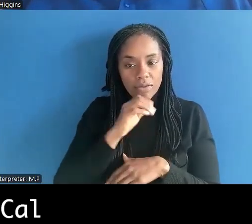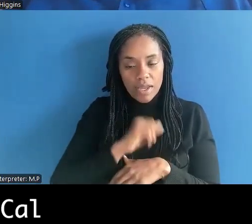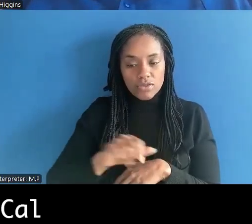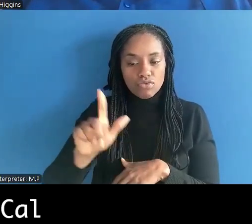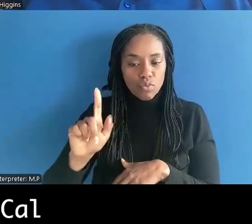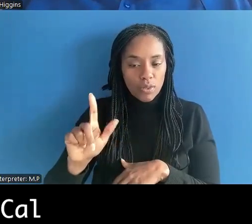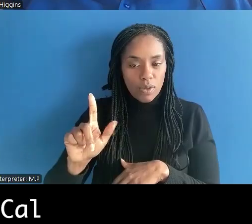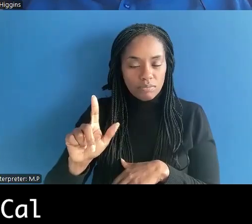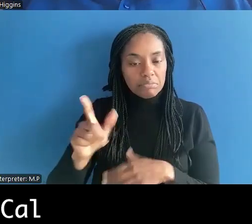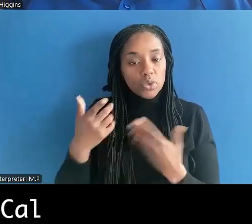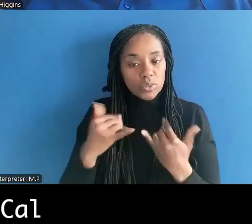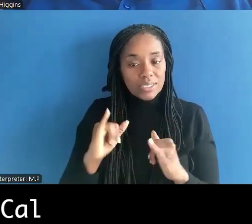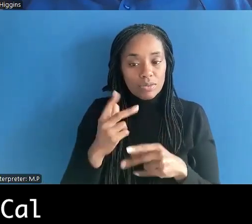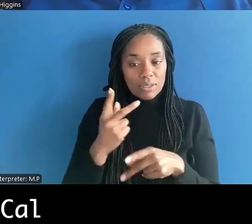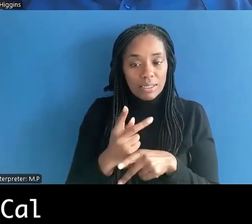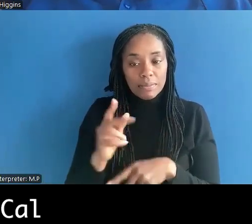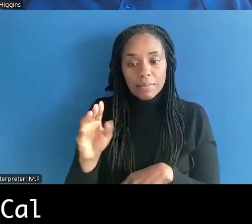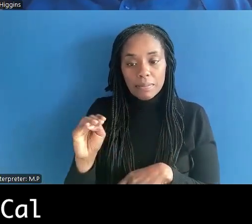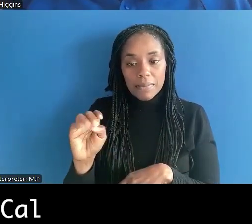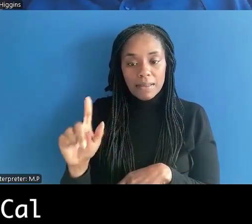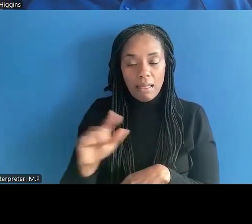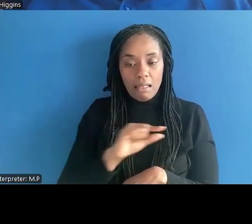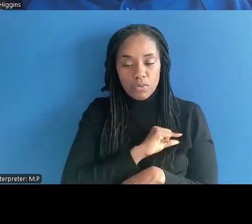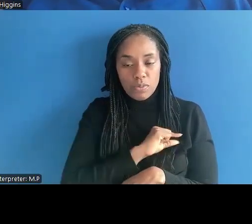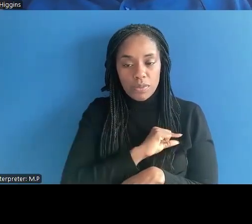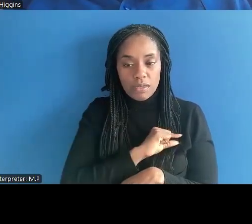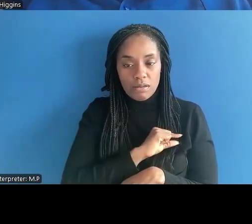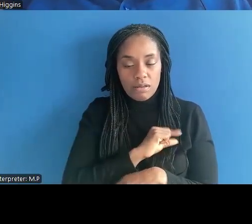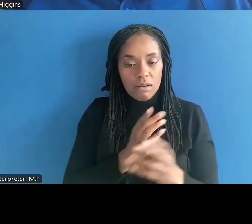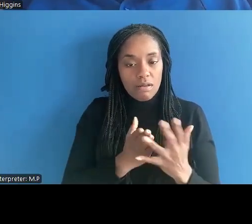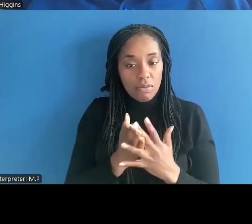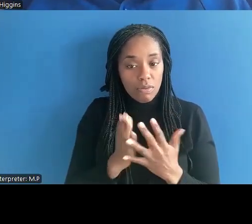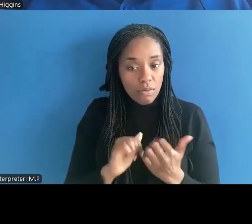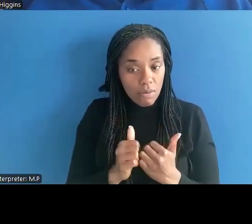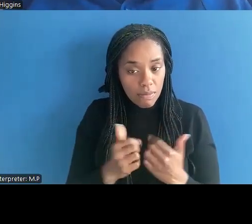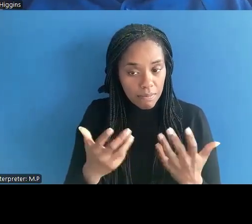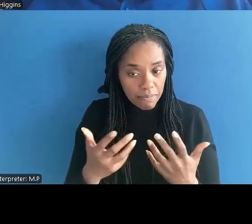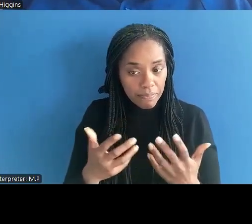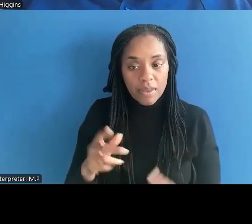You can still maintain Medi-Cal eligibility through, what's called Pickle program.